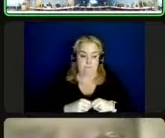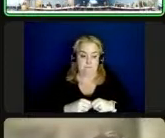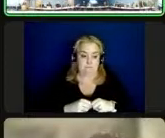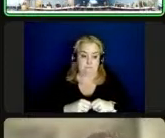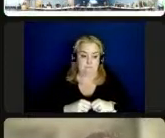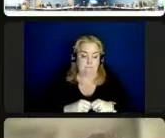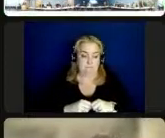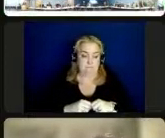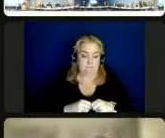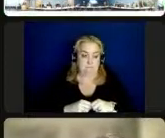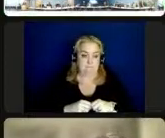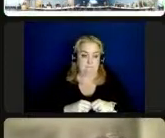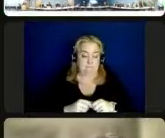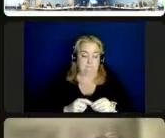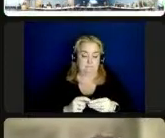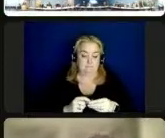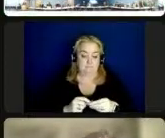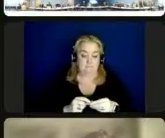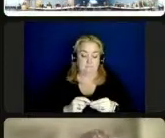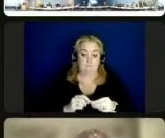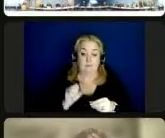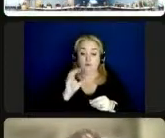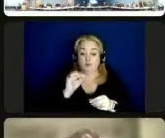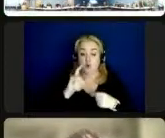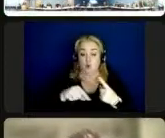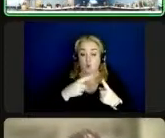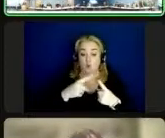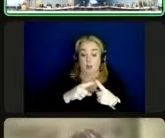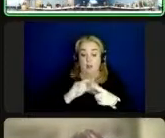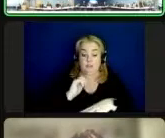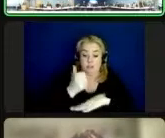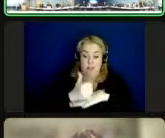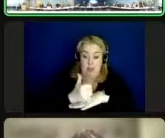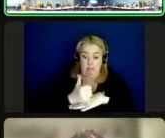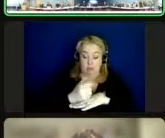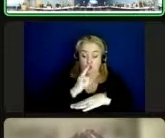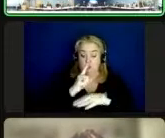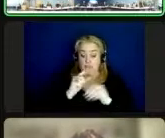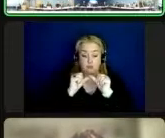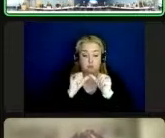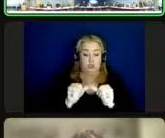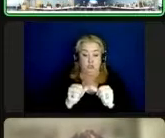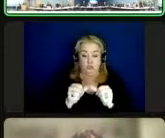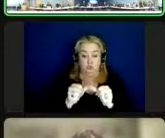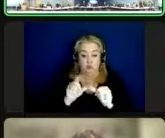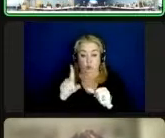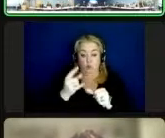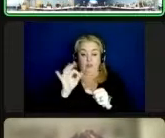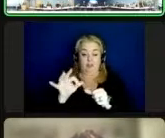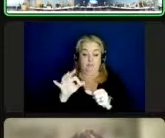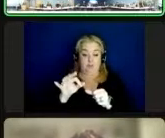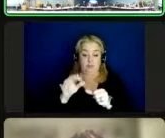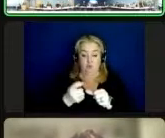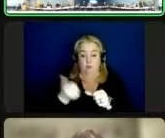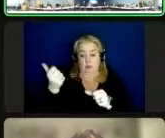THAT'S A GOOD POINT THOUGH. OK.